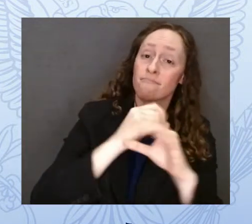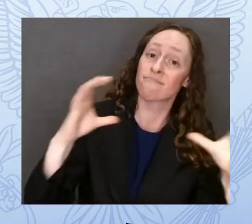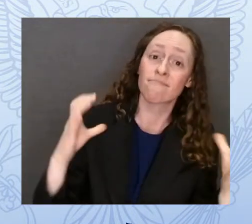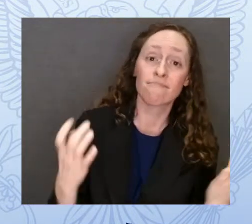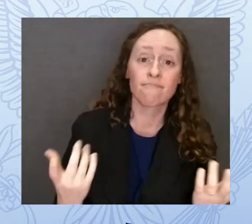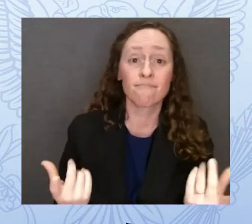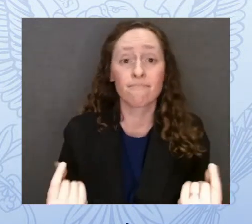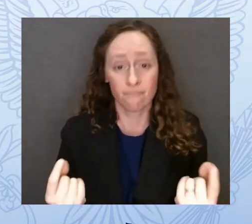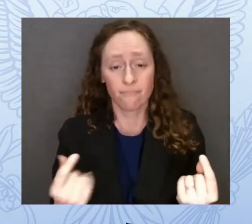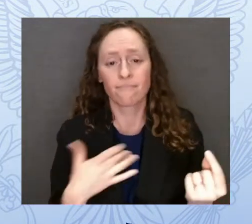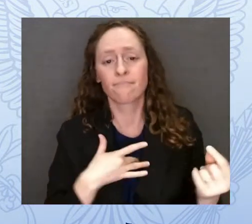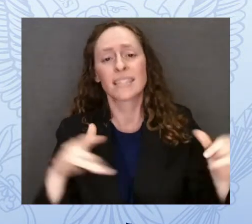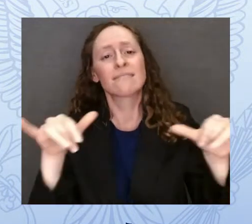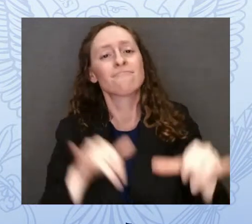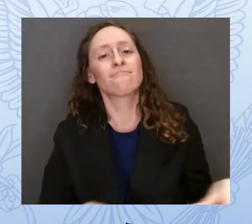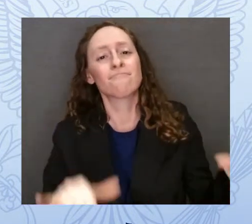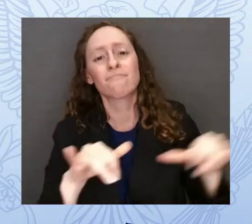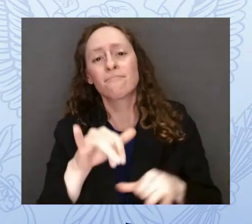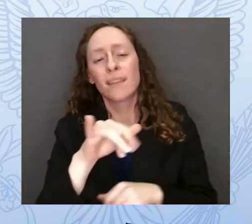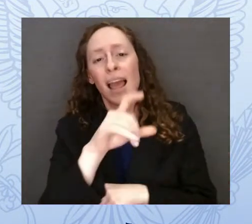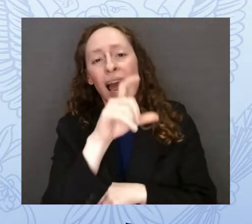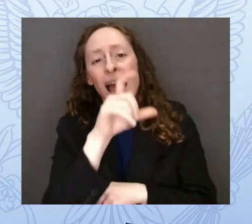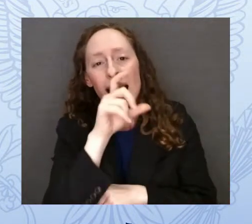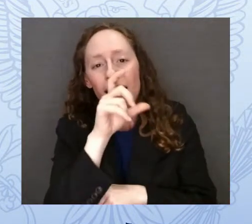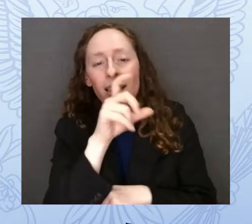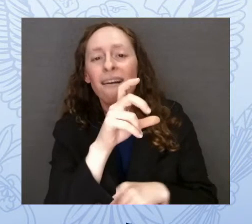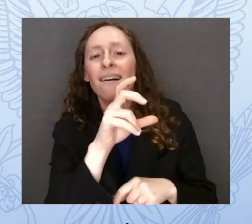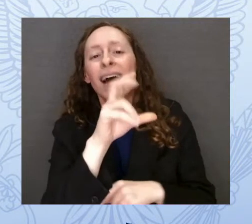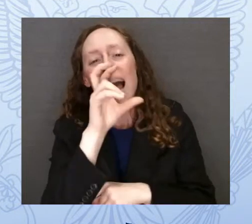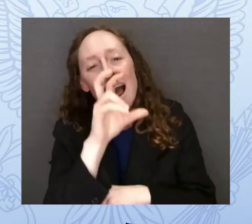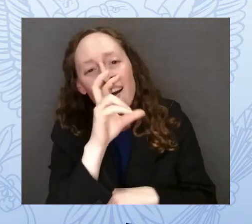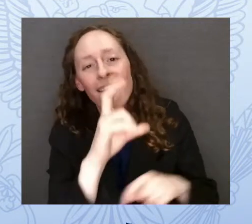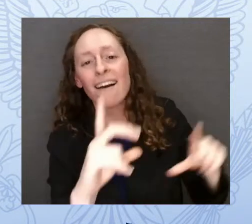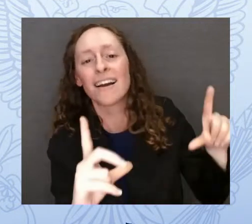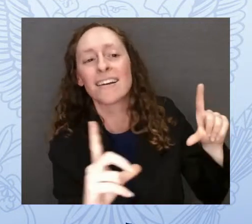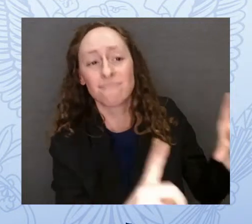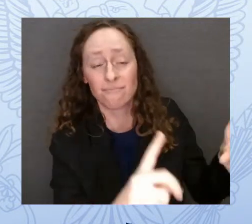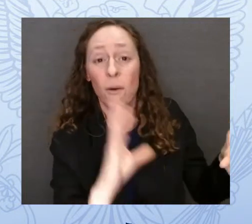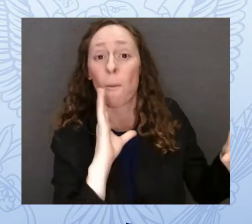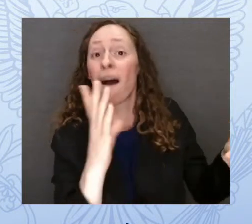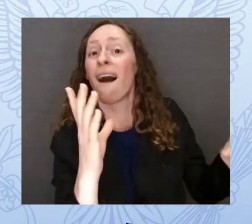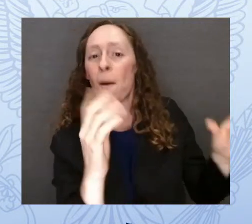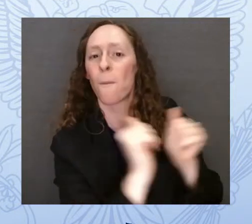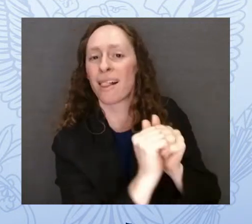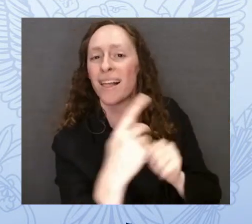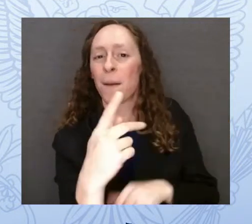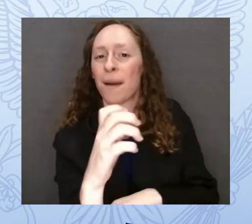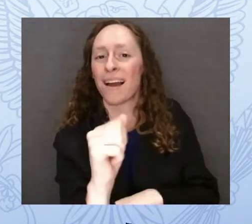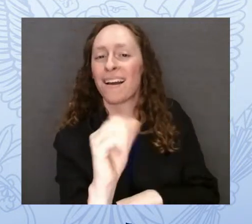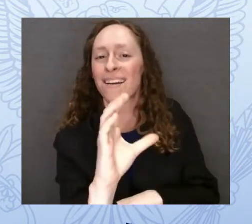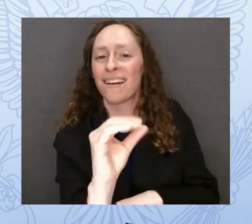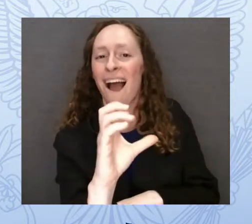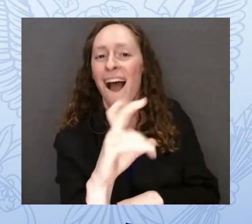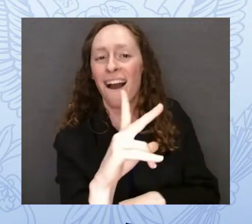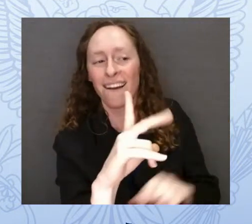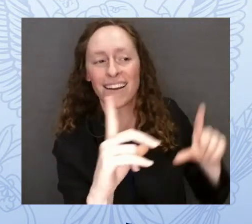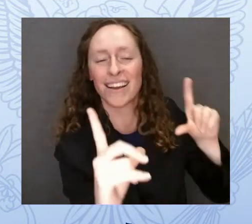framing the leaders with their national birds. And in the peacock's talons, stocks of Millets,